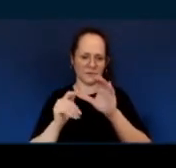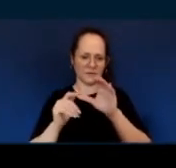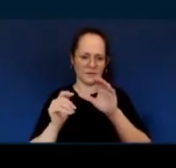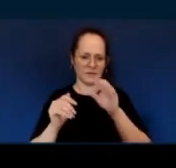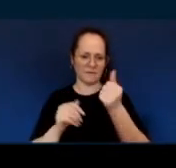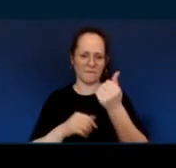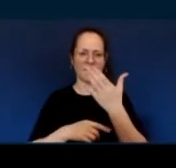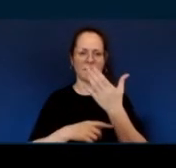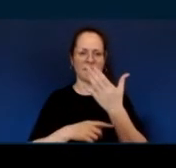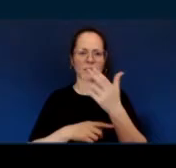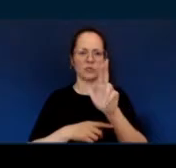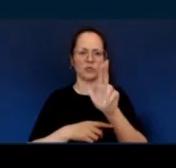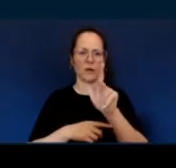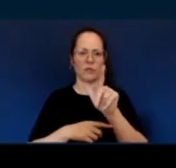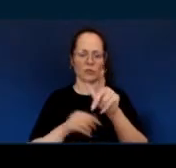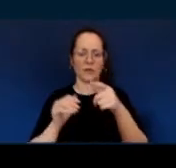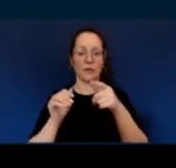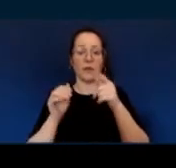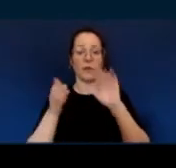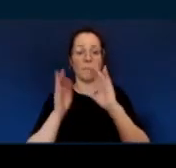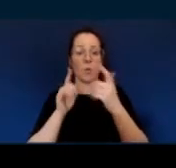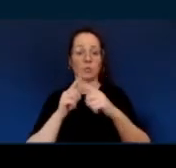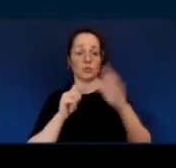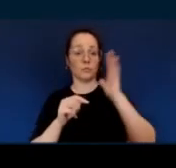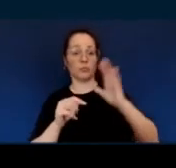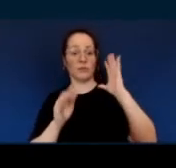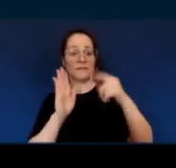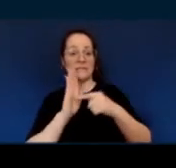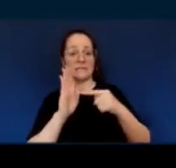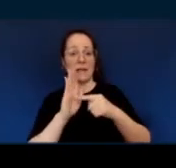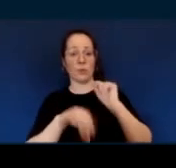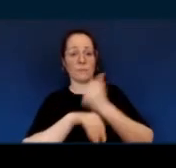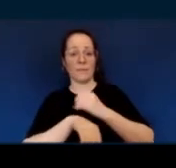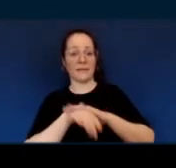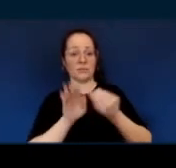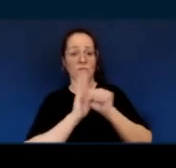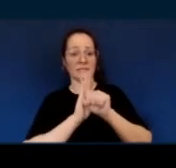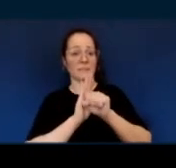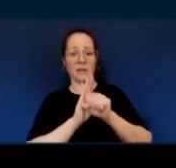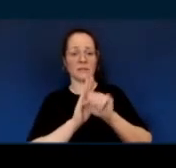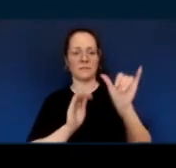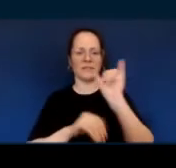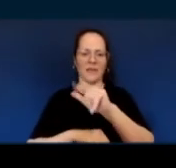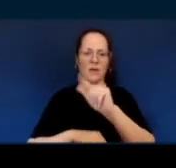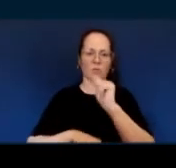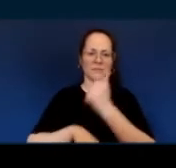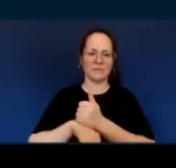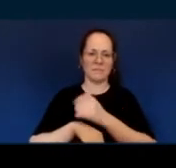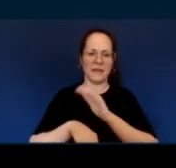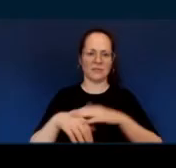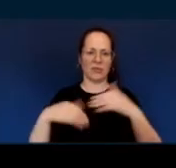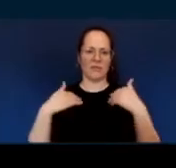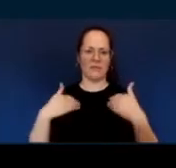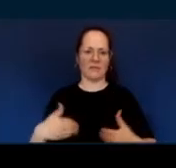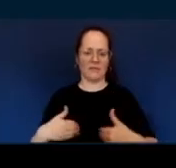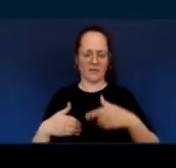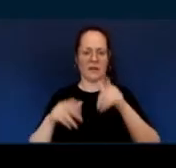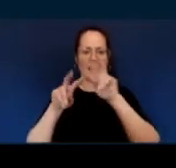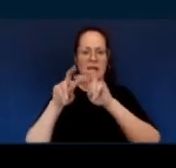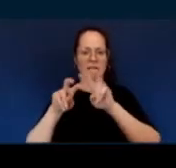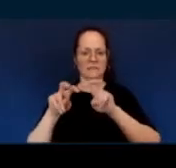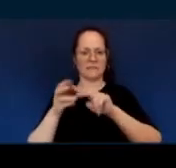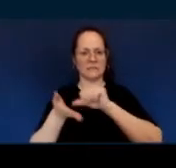THIS 1 WAS ACTUALLY DISSECTED